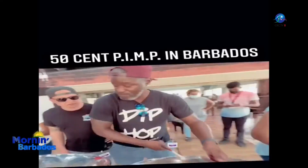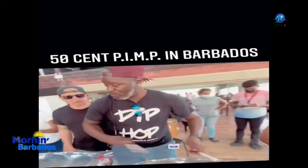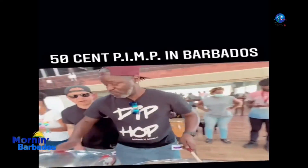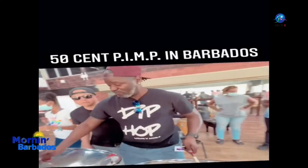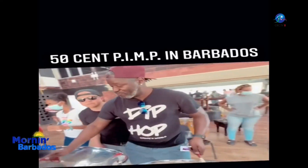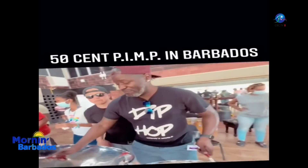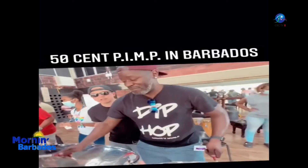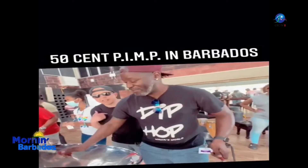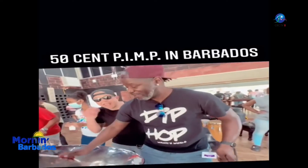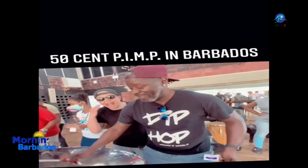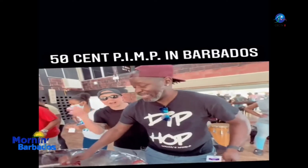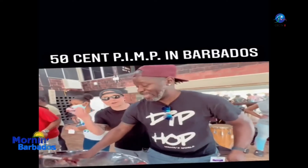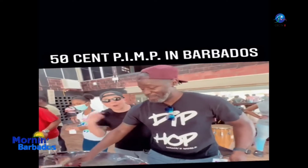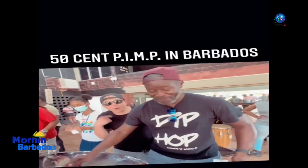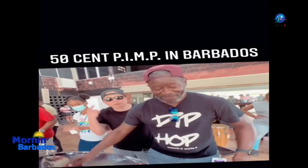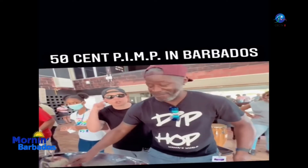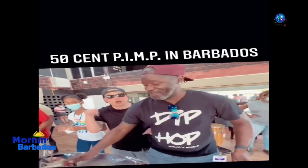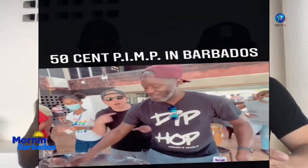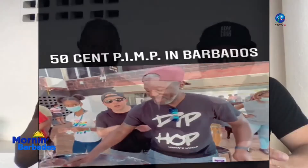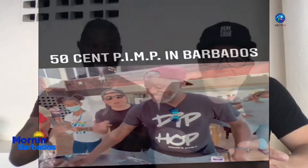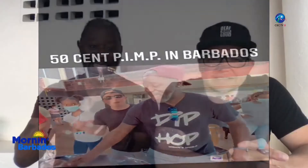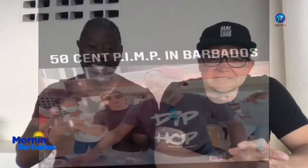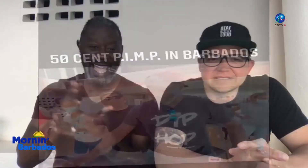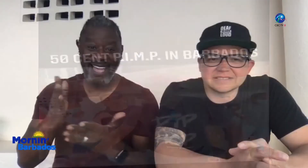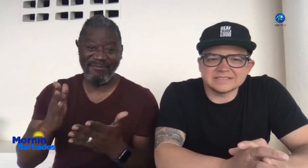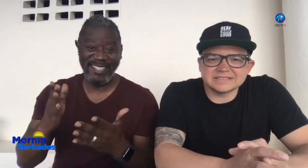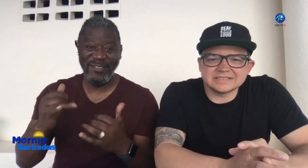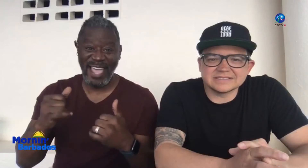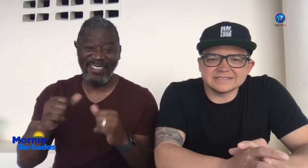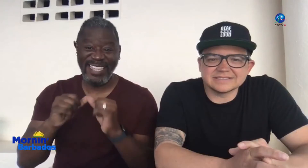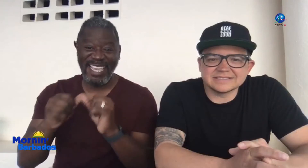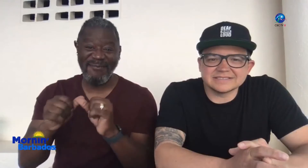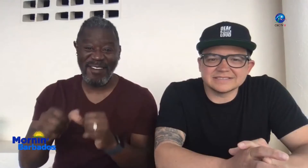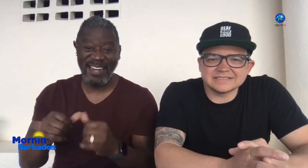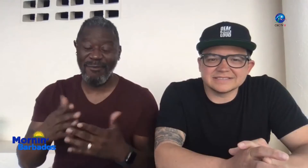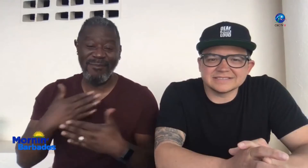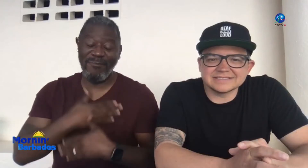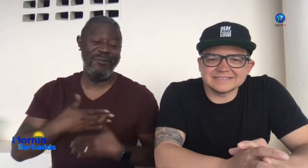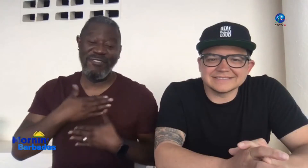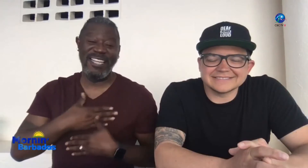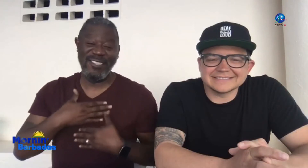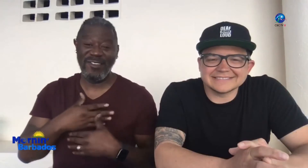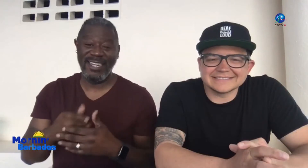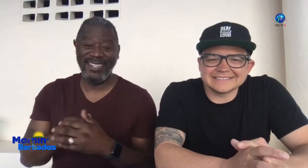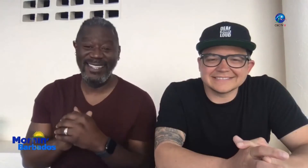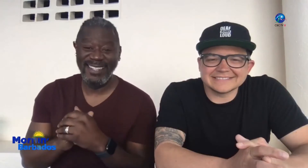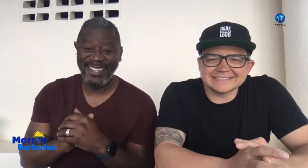to play on that song i was like oh you can't stop you have to keep going and we really enjoyed it